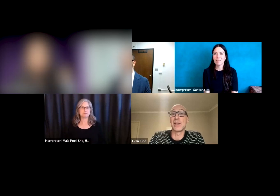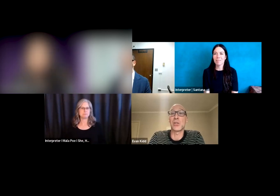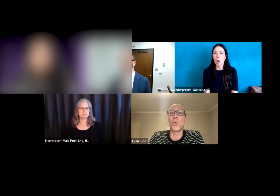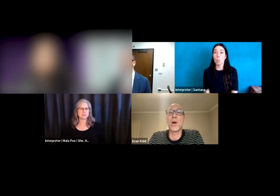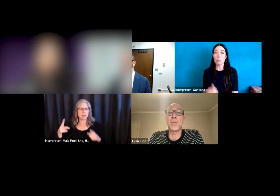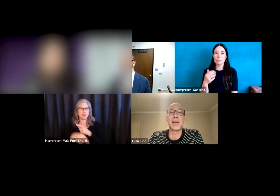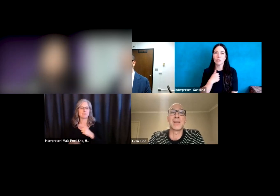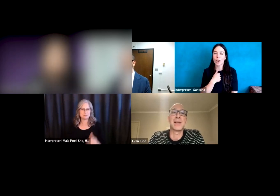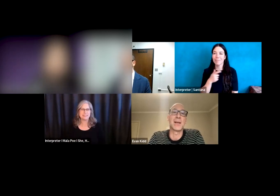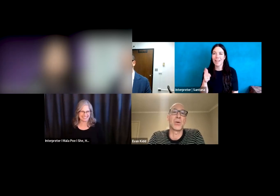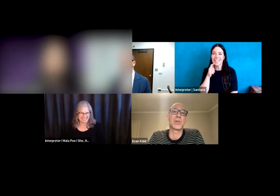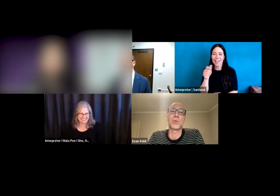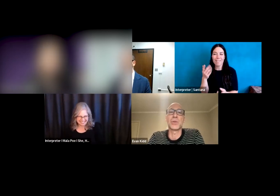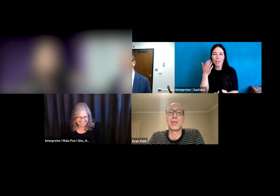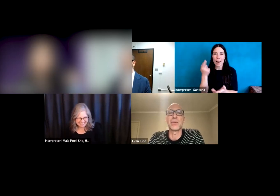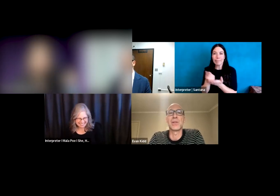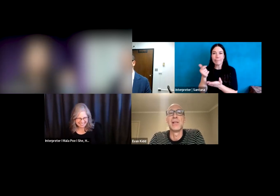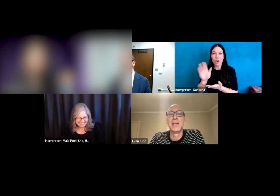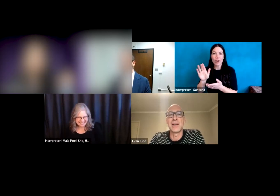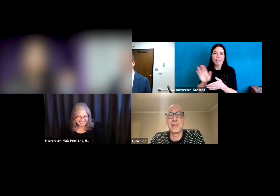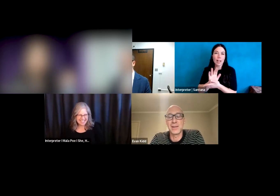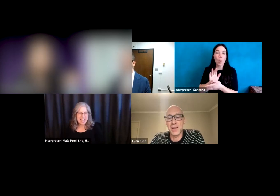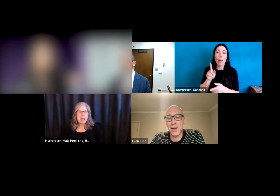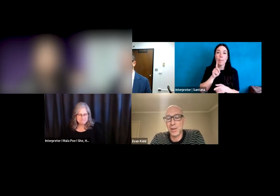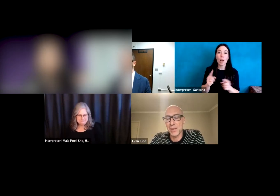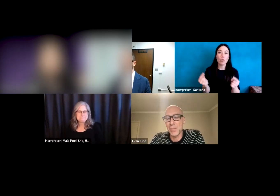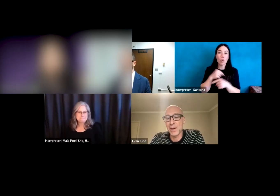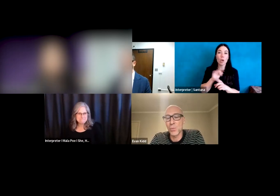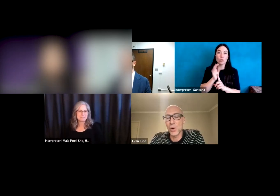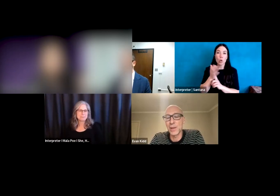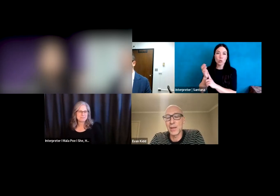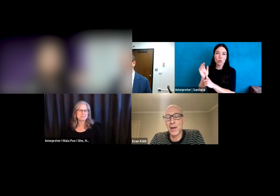So one might see a cross-cultural difference in the sense that play may well be